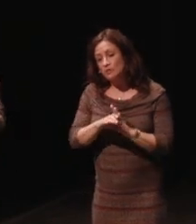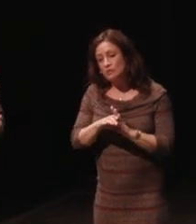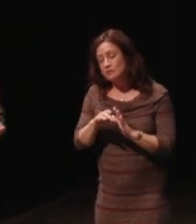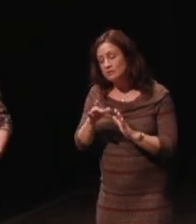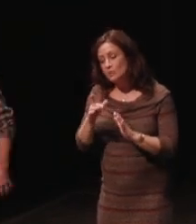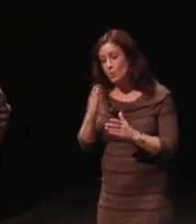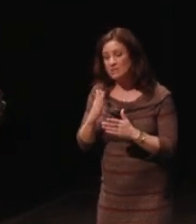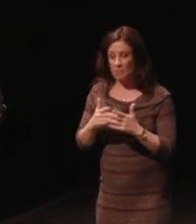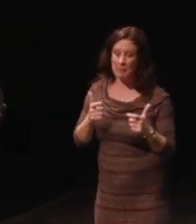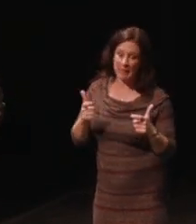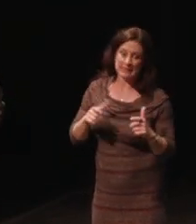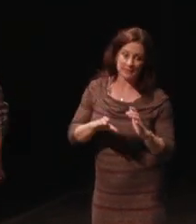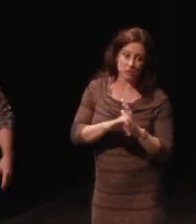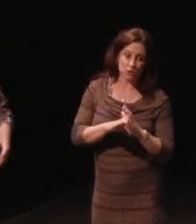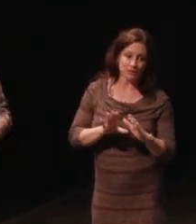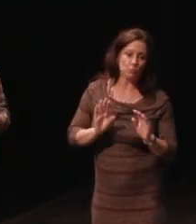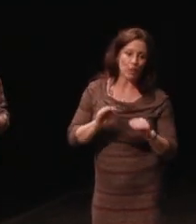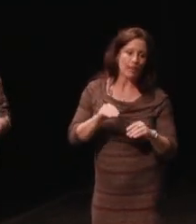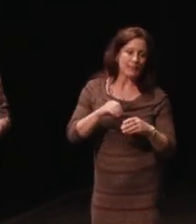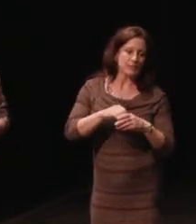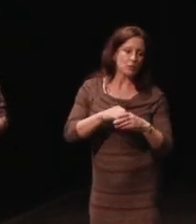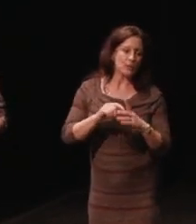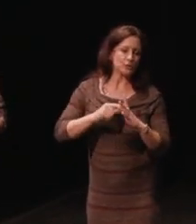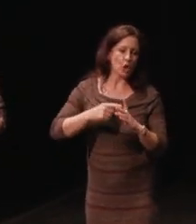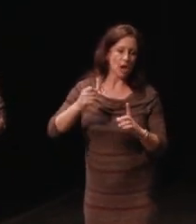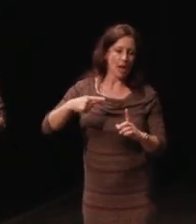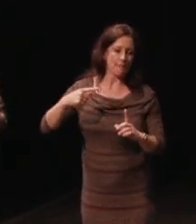the biggest features into the start-up sequence of the game,